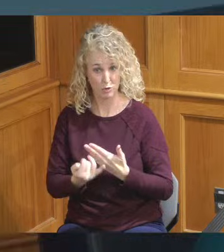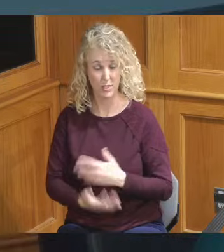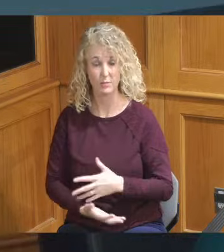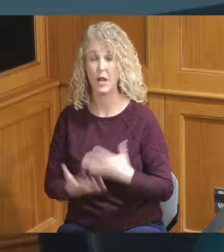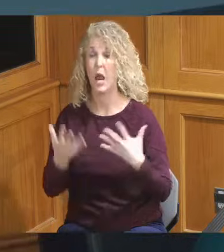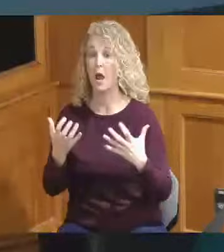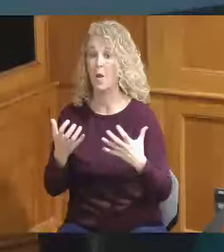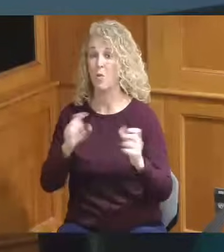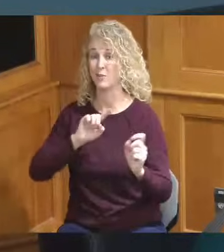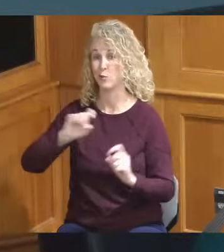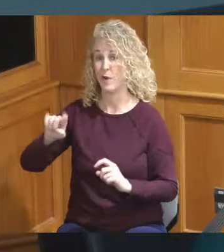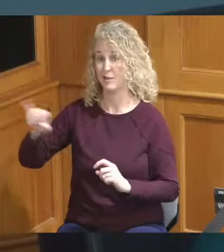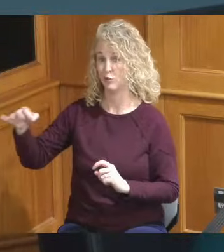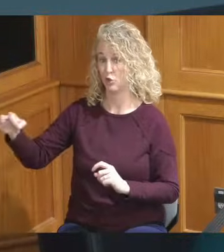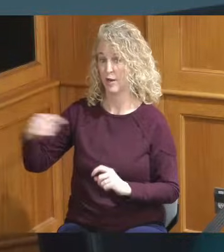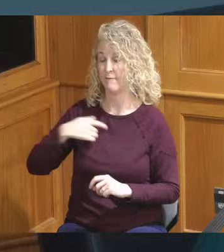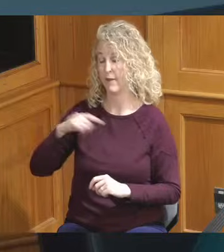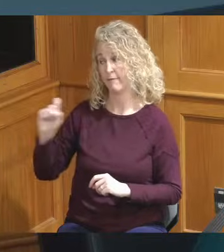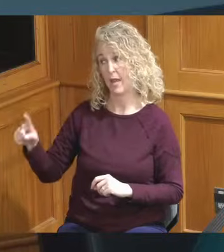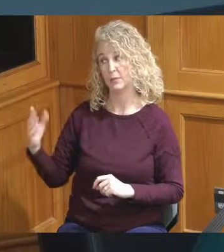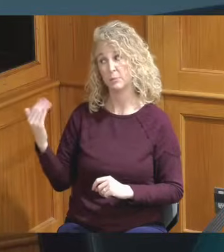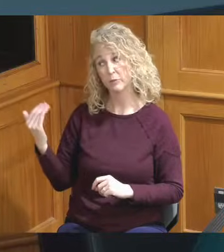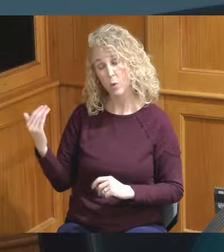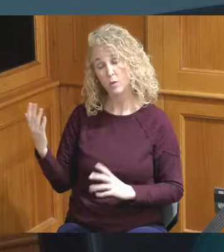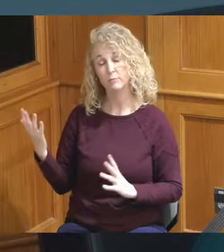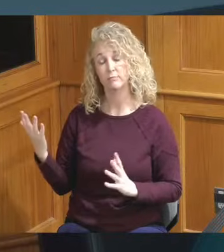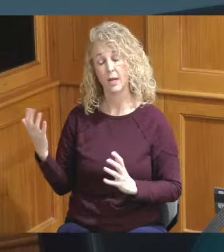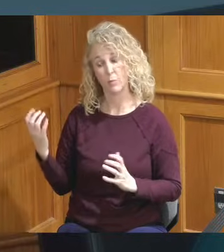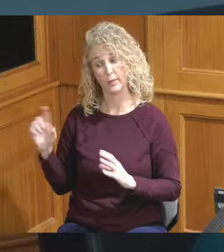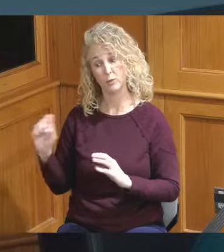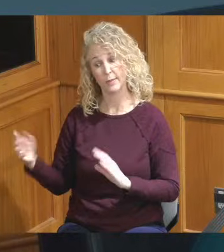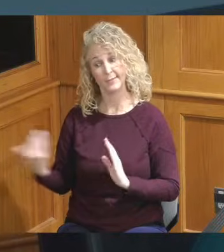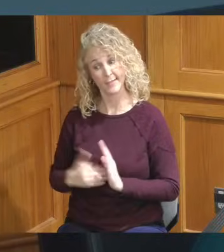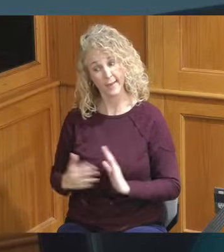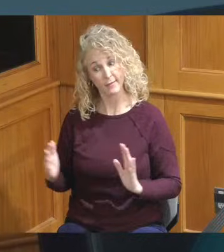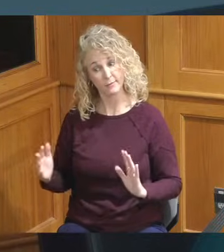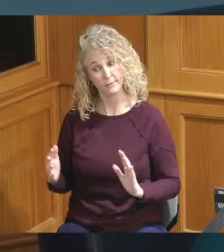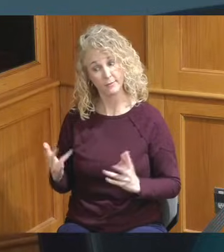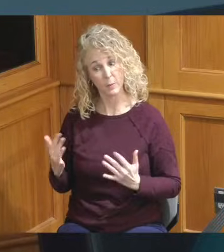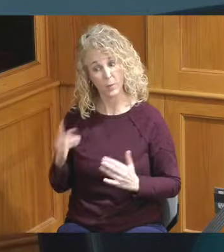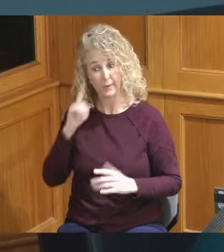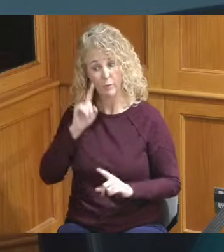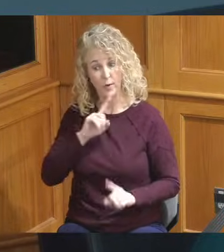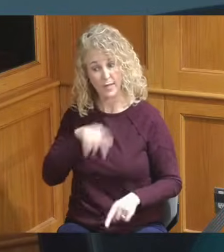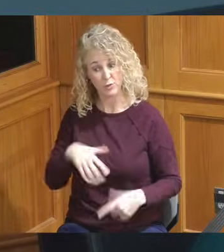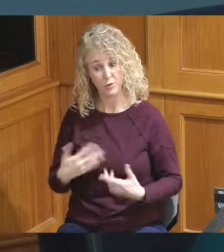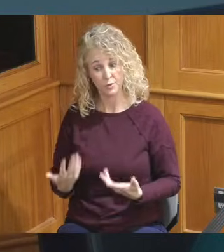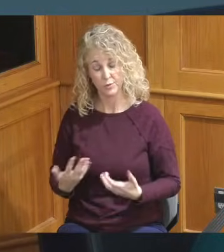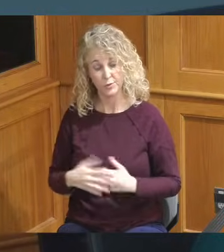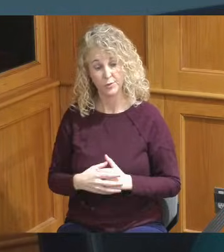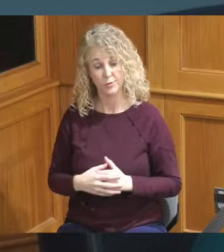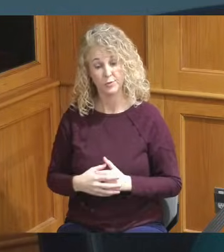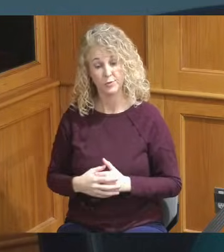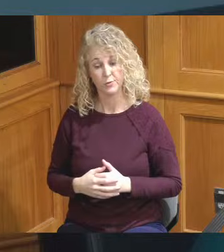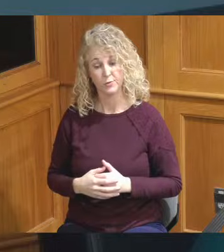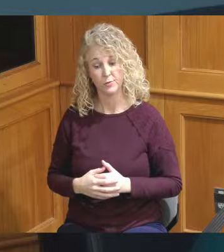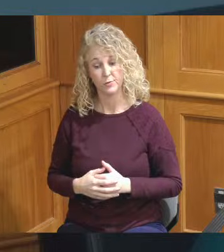ask Mr. I've asked this question before and I would like to get back the the one dealing with